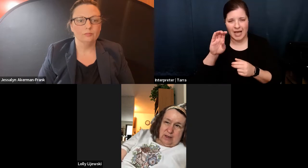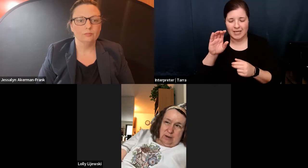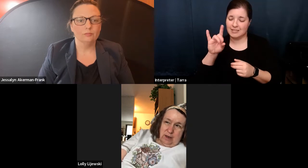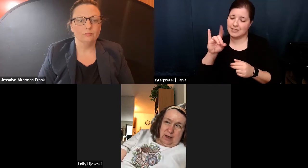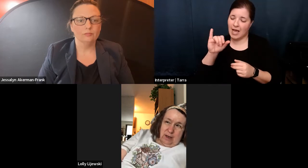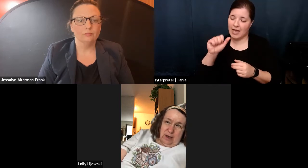And then a little later in also early 20s, I developed a condition which mirrored having diabetic hemorrhages